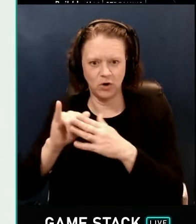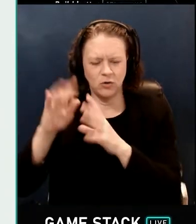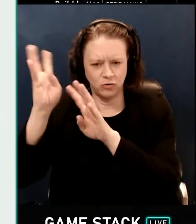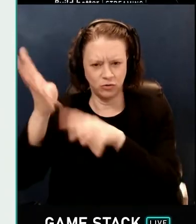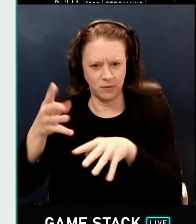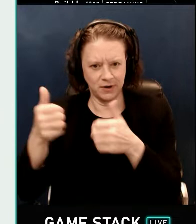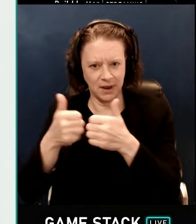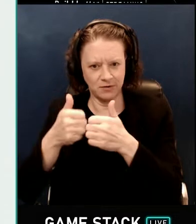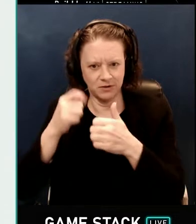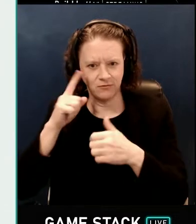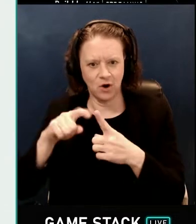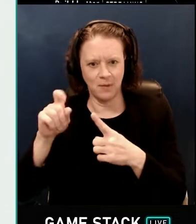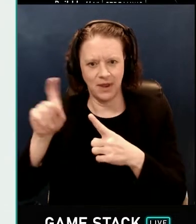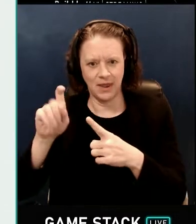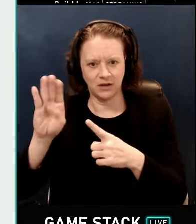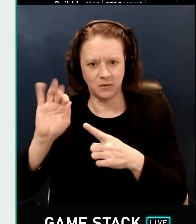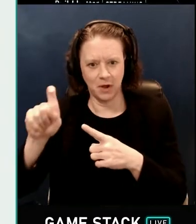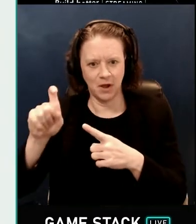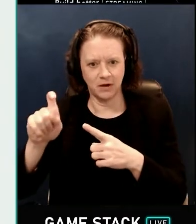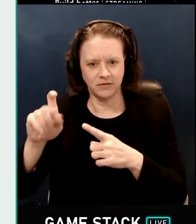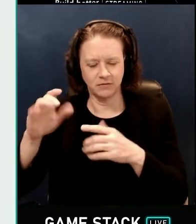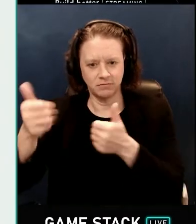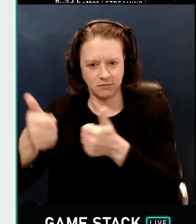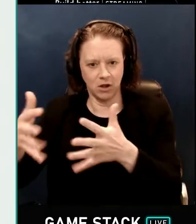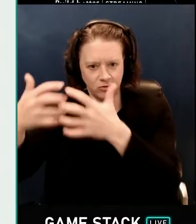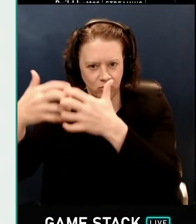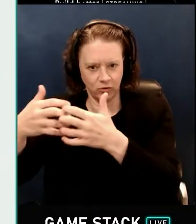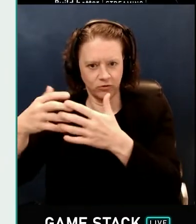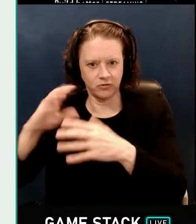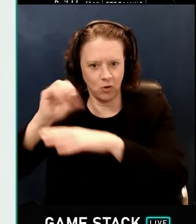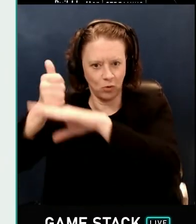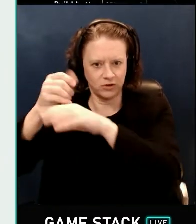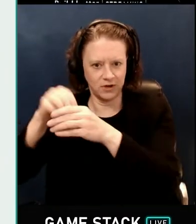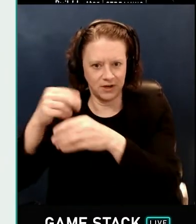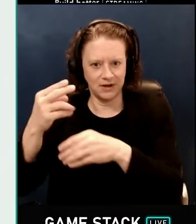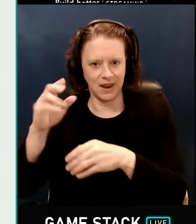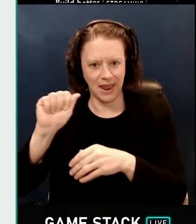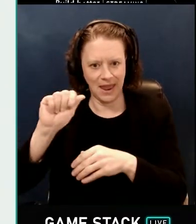and there's remote play, where you stream games from your own Xbox, but because they're the same technology,